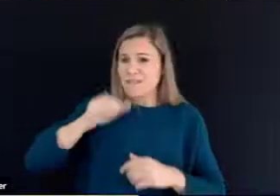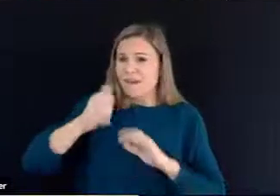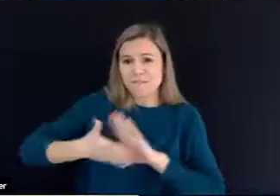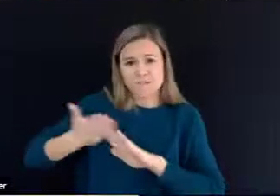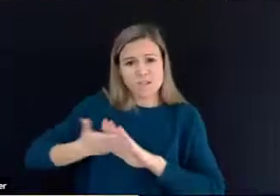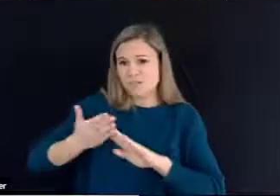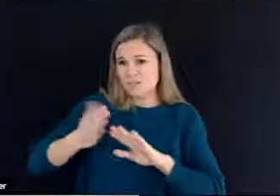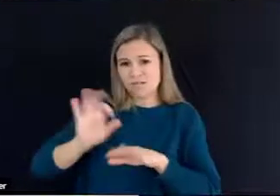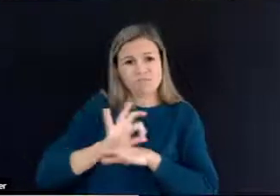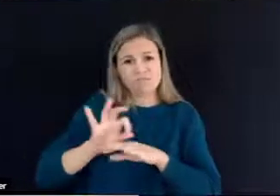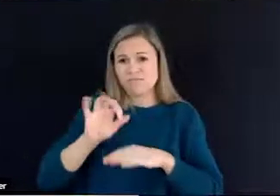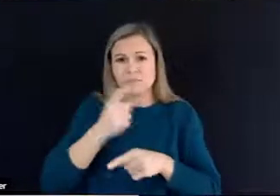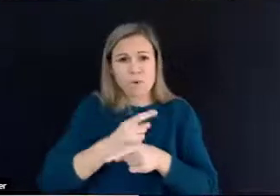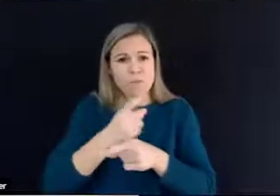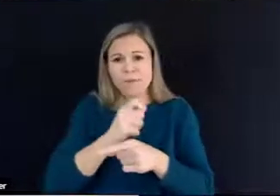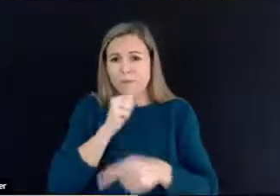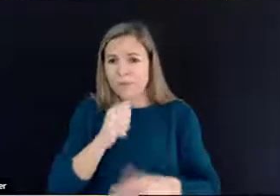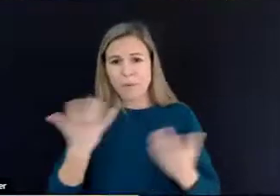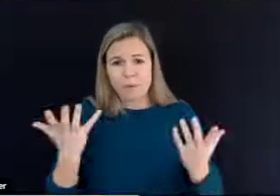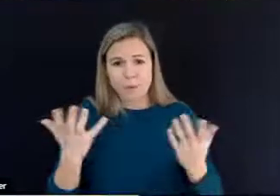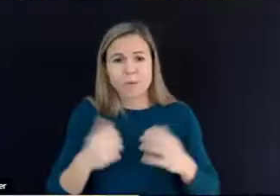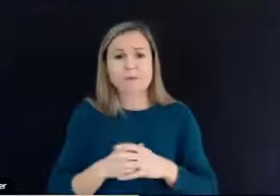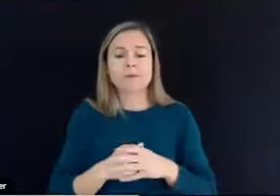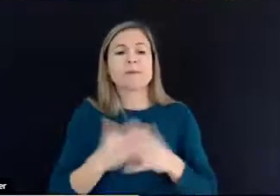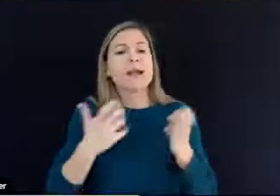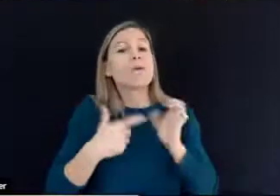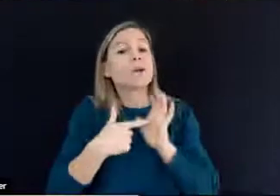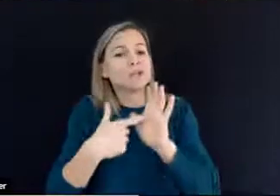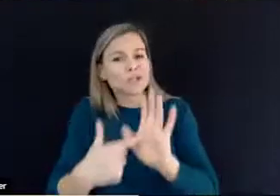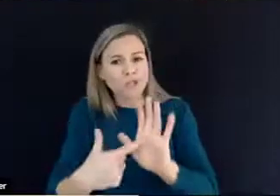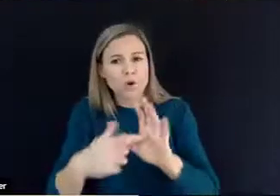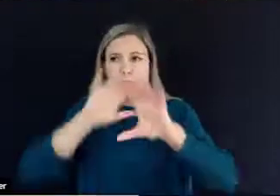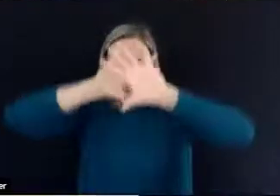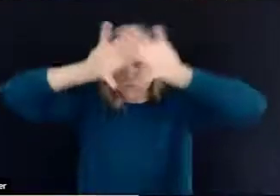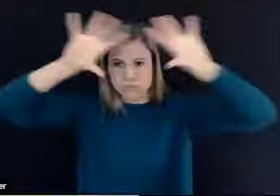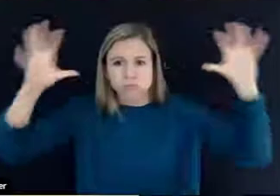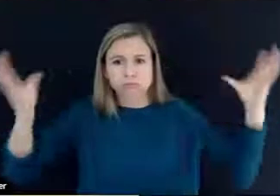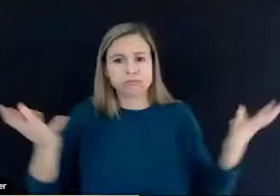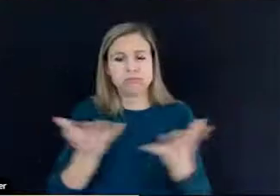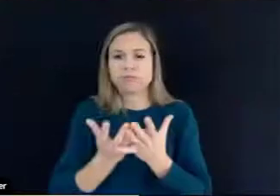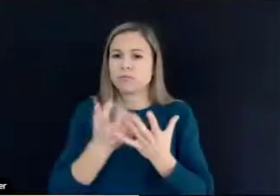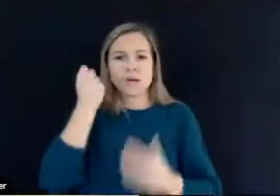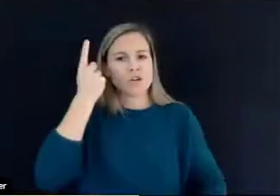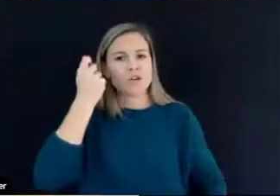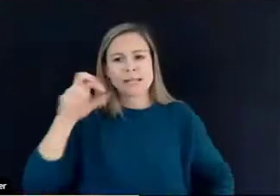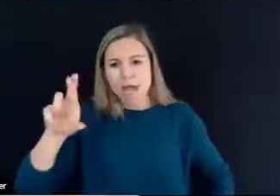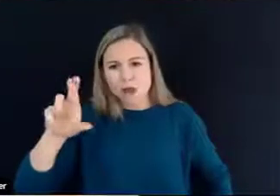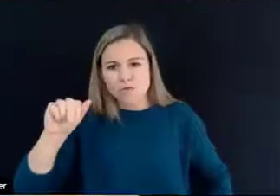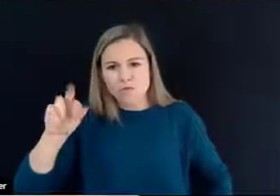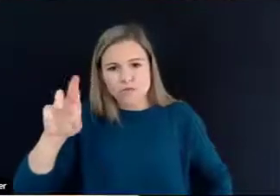but I just wanted to give you a quick little picture of how rare this is, and what a variety of symptoms you may see.